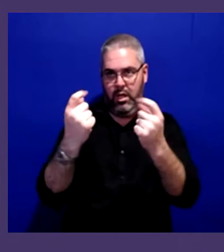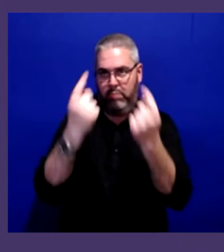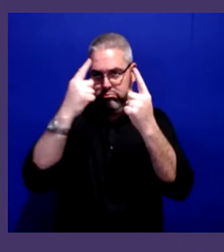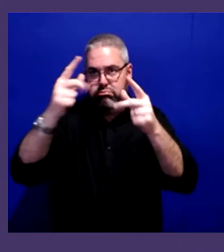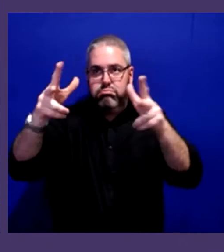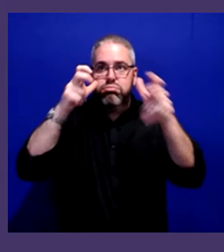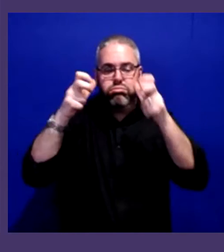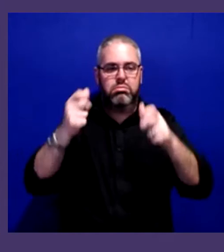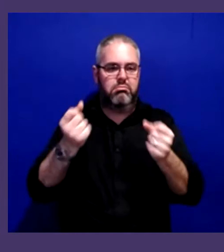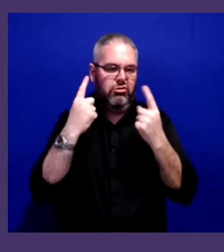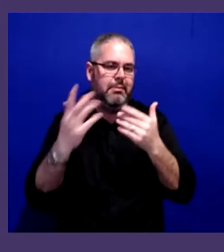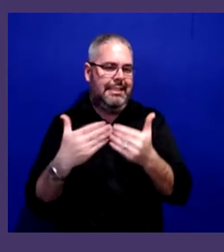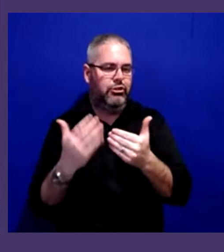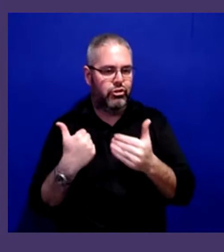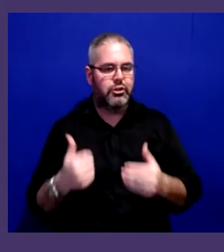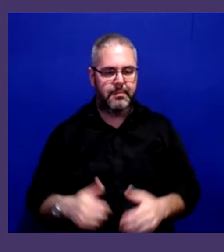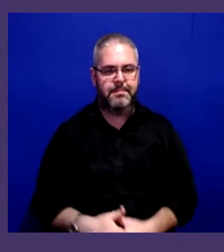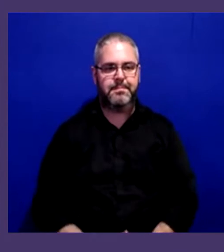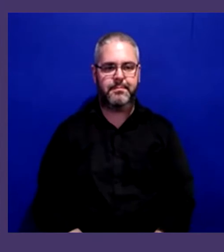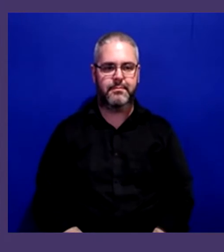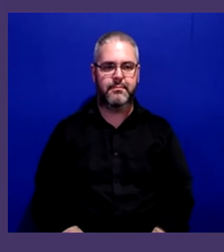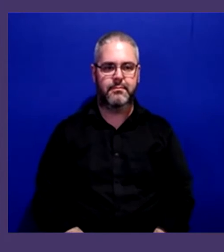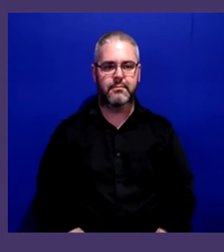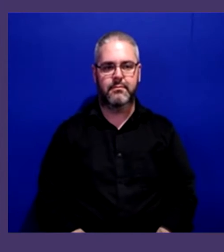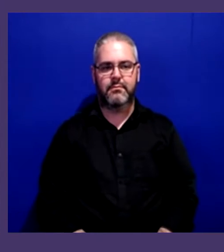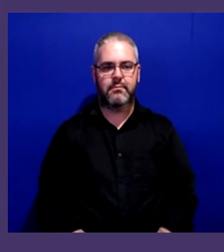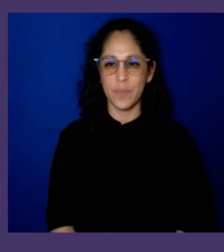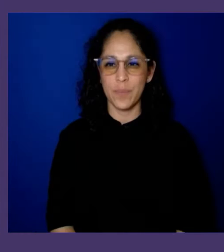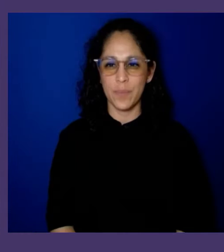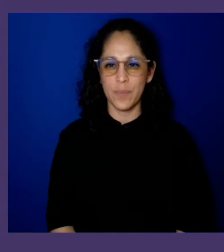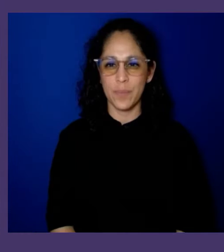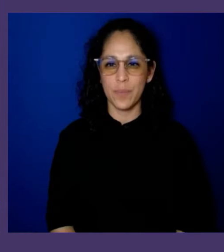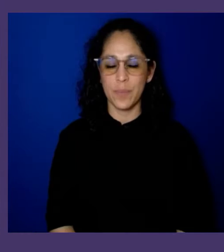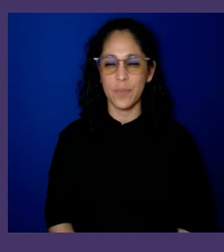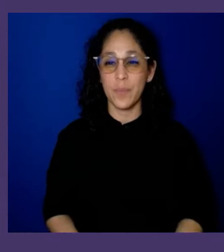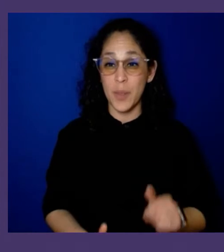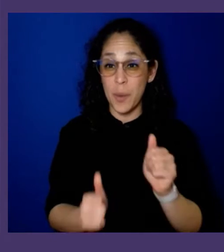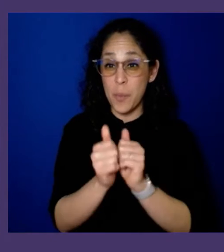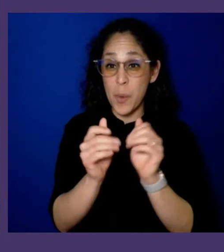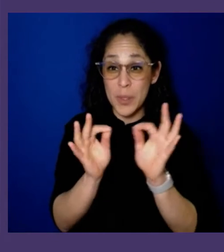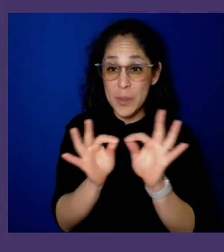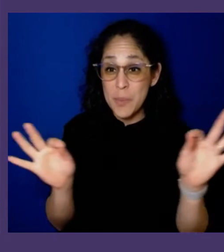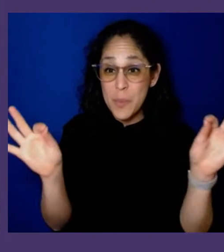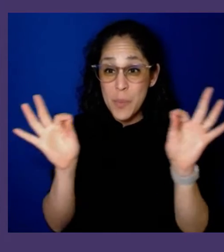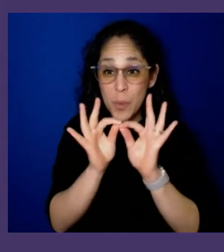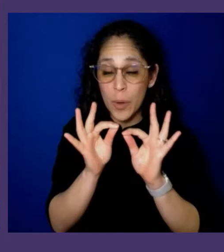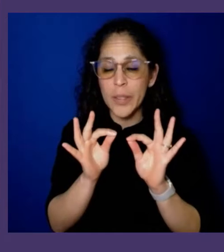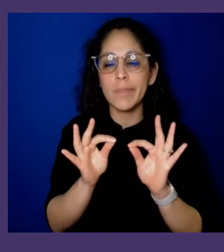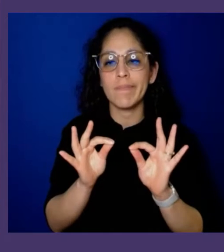I think the most important thing is testing. Testing with people who have disabilities,